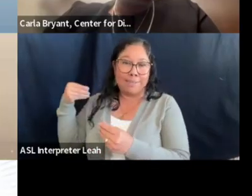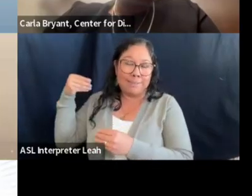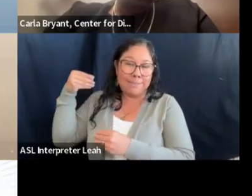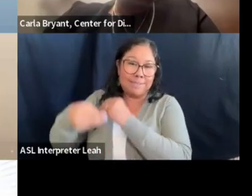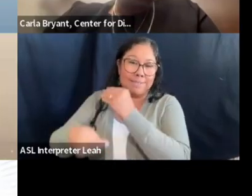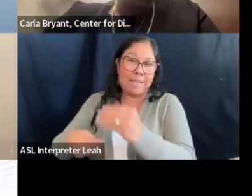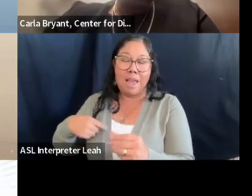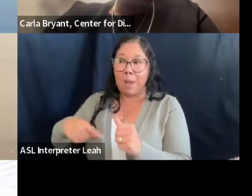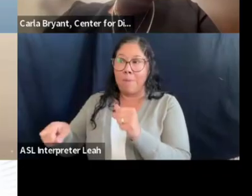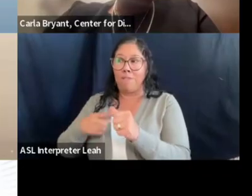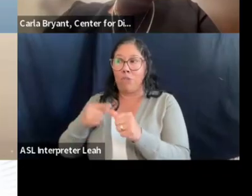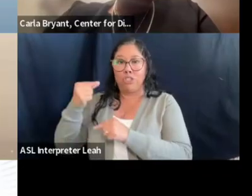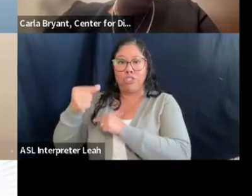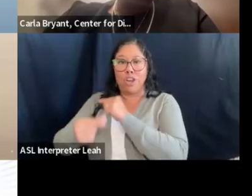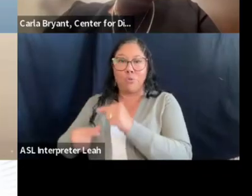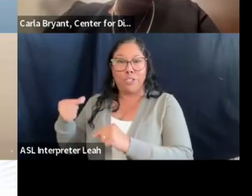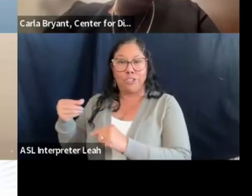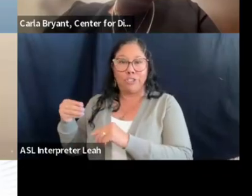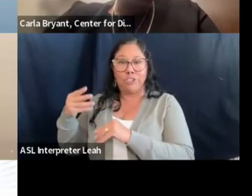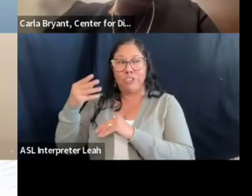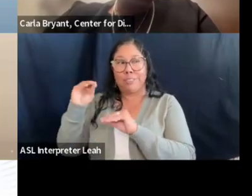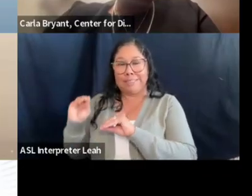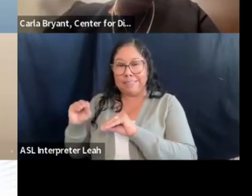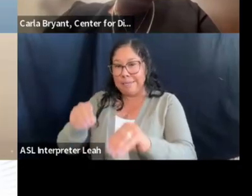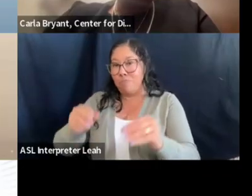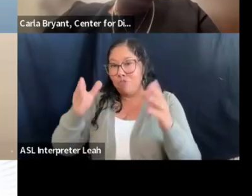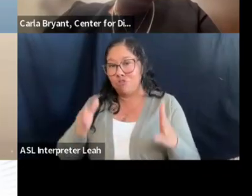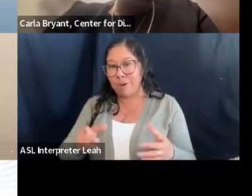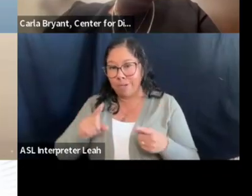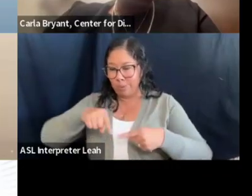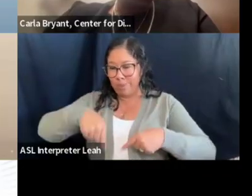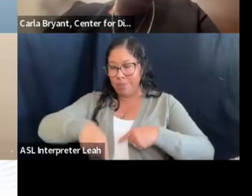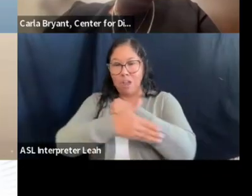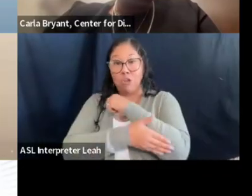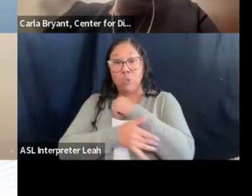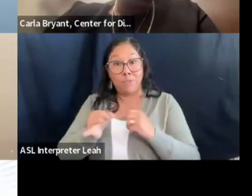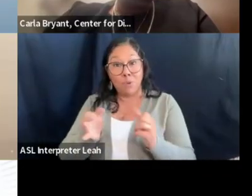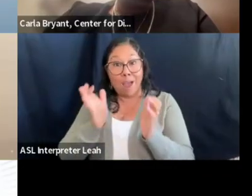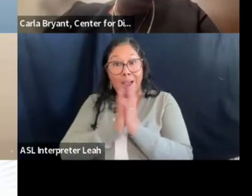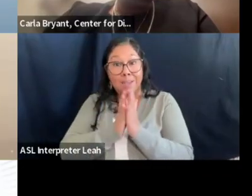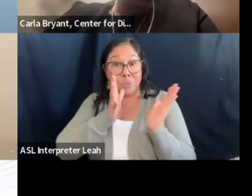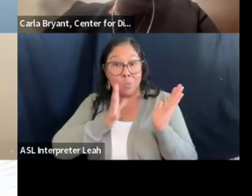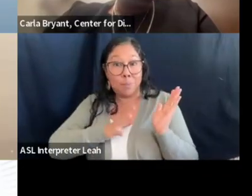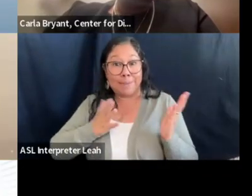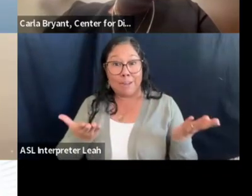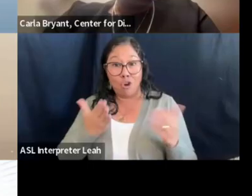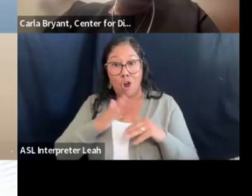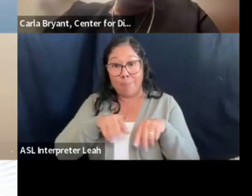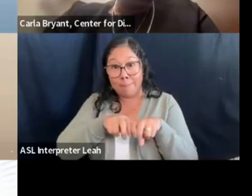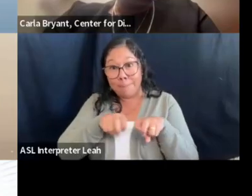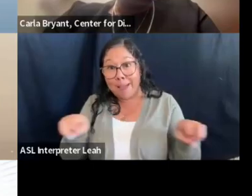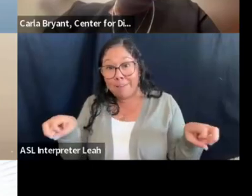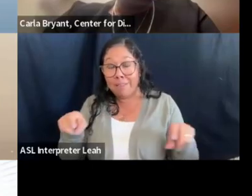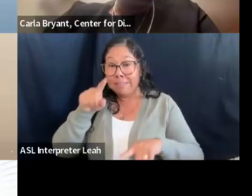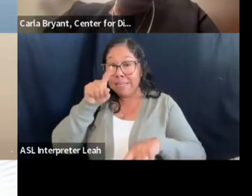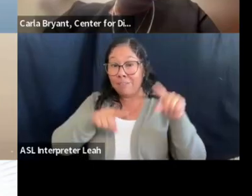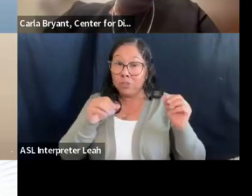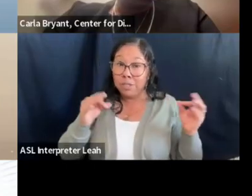to the country. But um if you ask the women on this panel, the diversity of thought and history